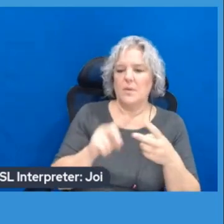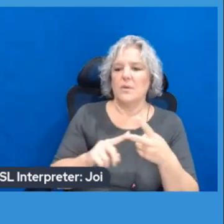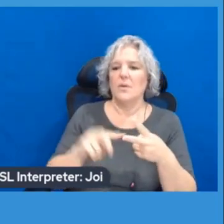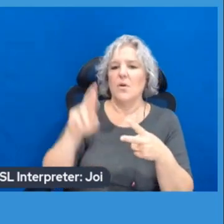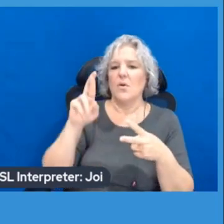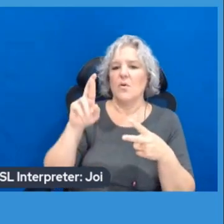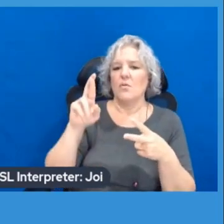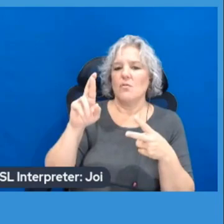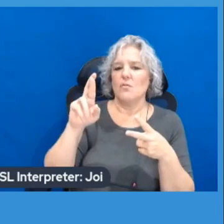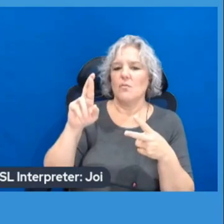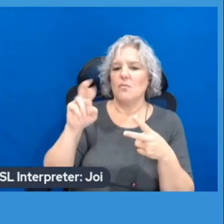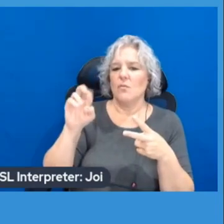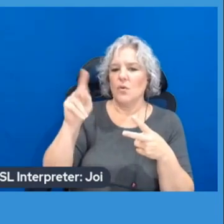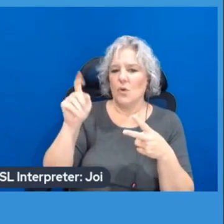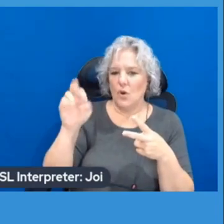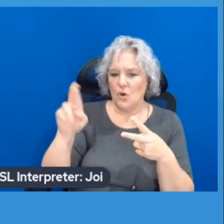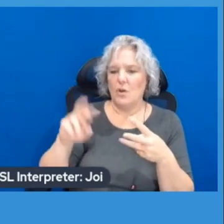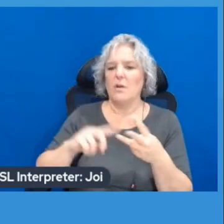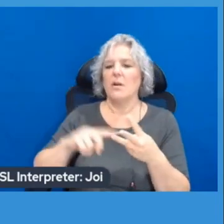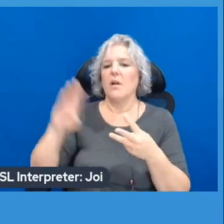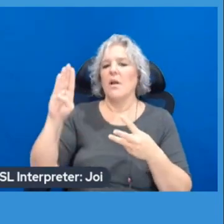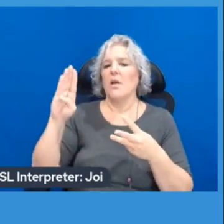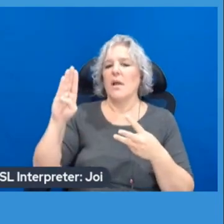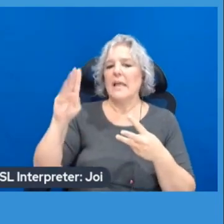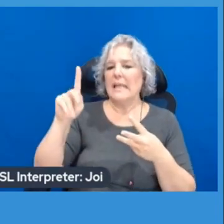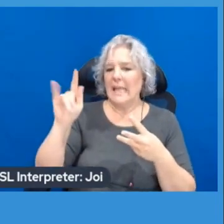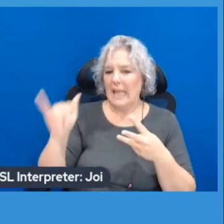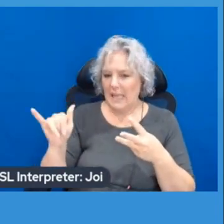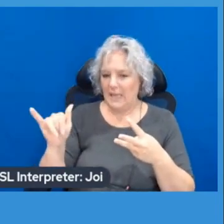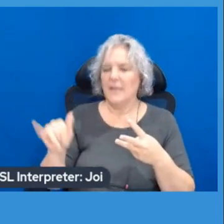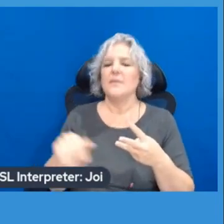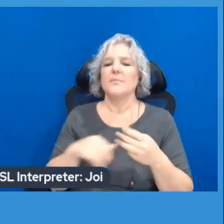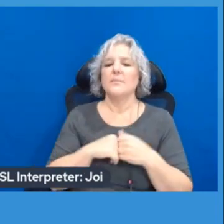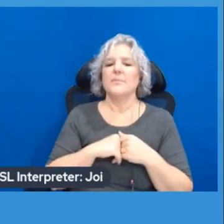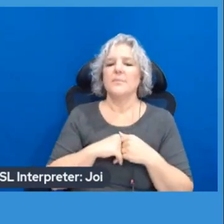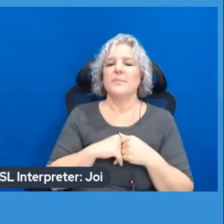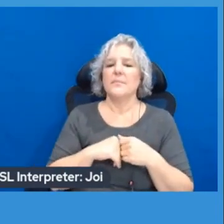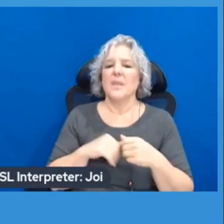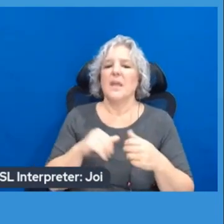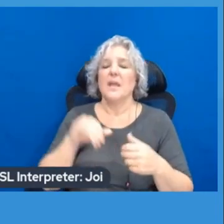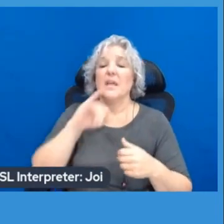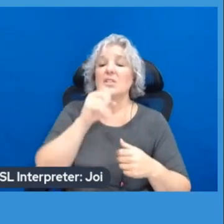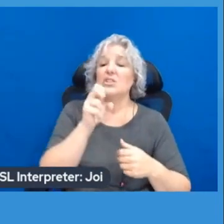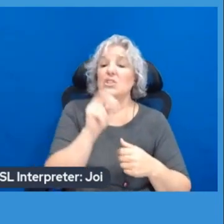Sherri Britt Williams and Katie McCullough. Chih-Ing serves as the codirector